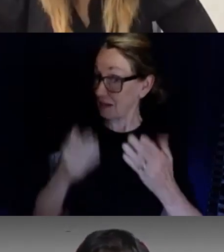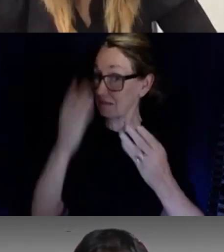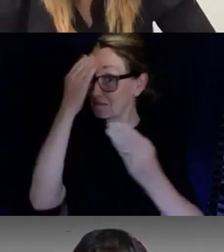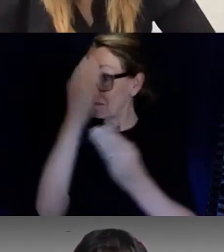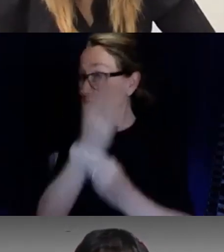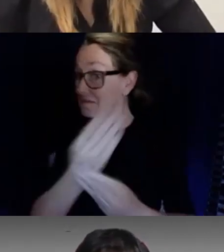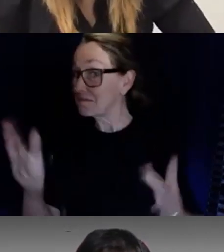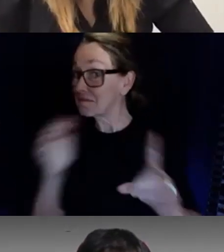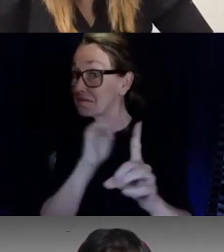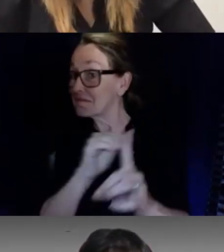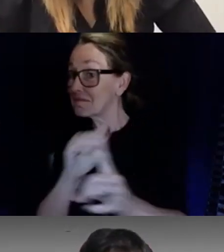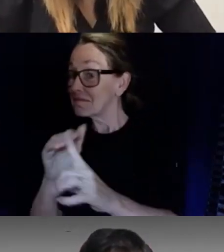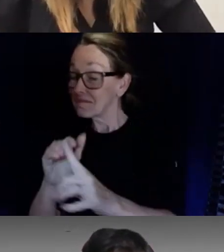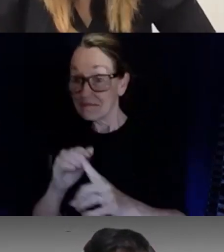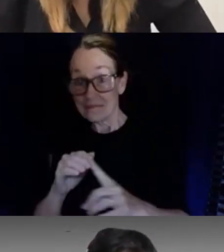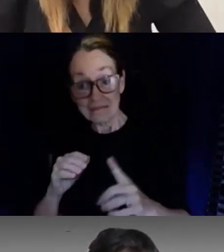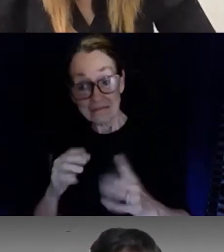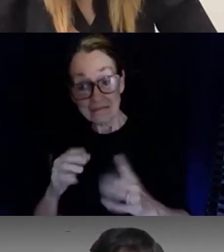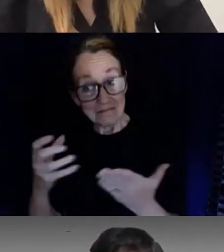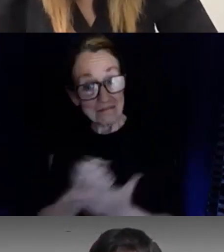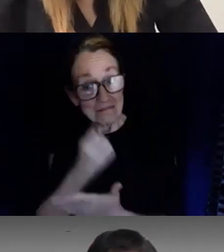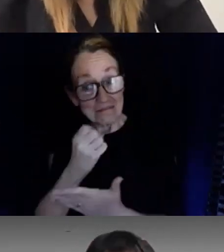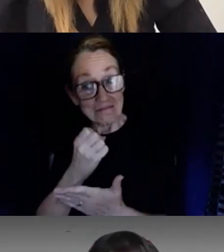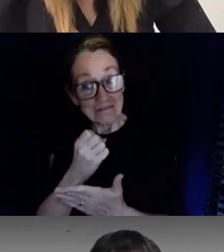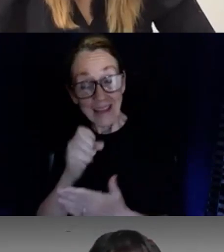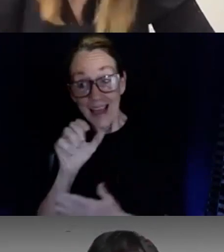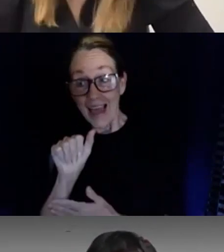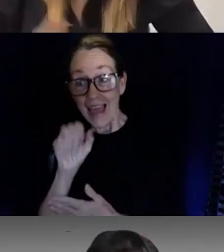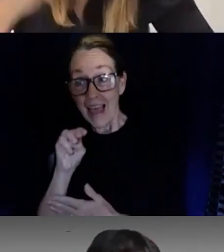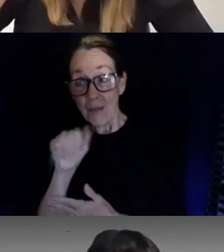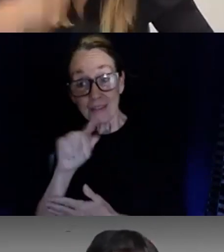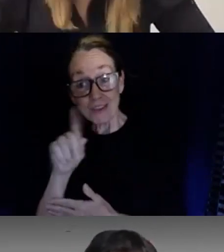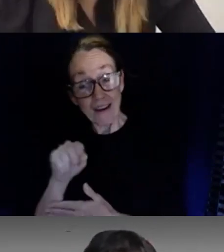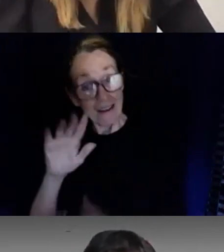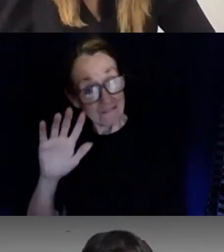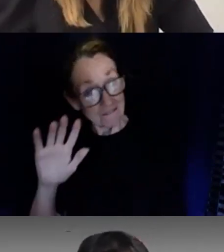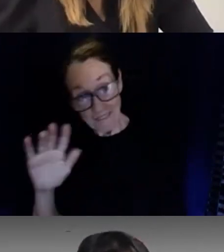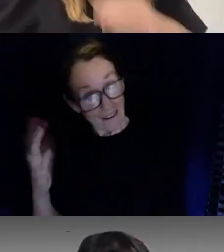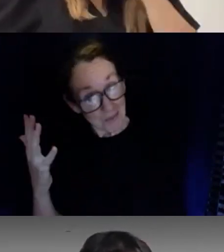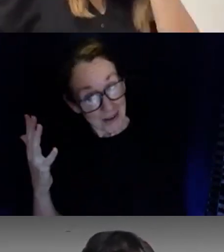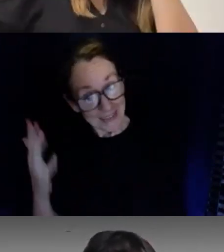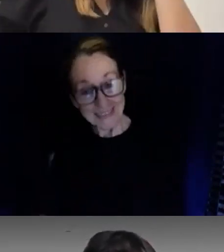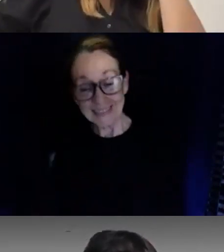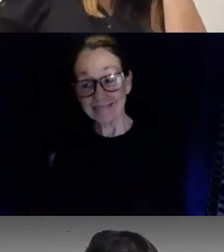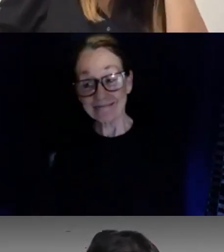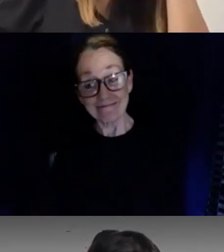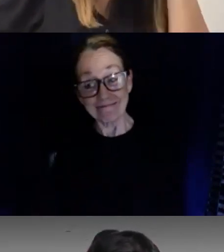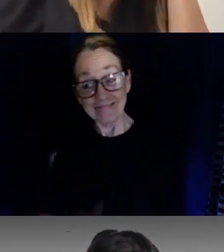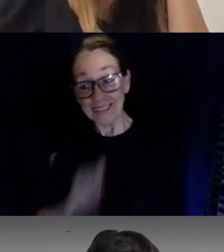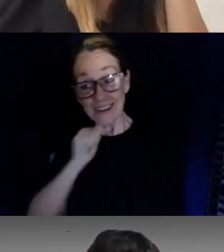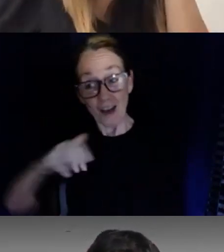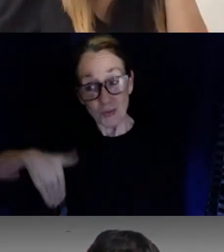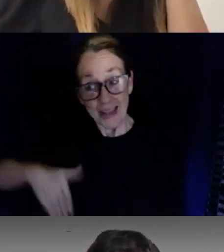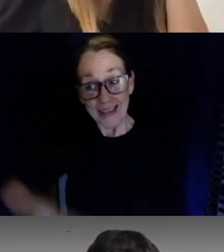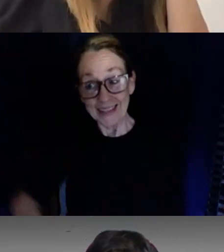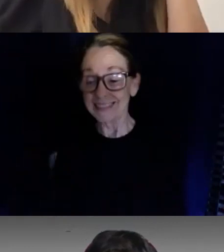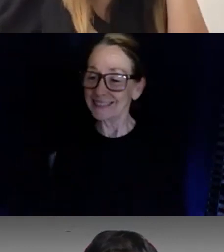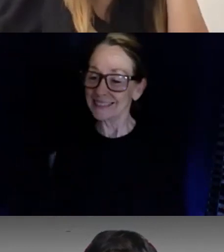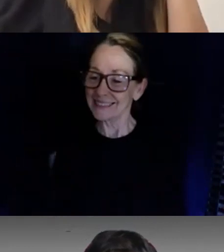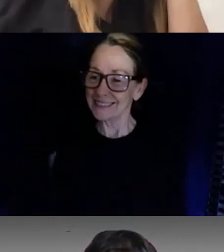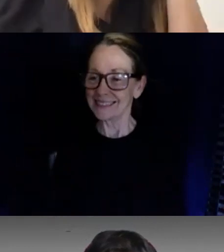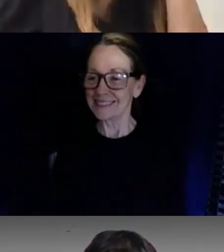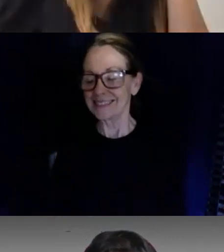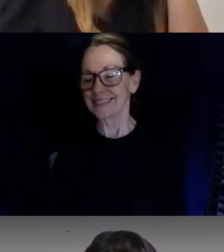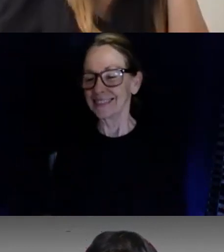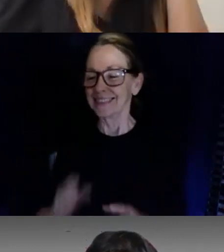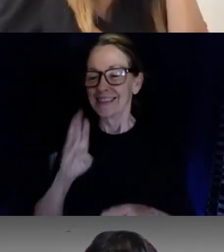DID YOU WANT TO ADD ANYTHING, ALEX, TO THAT?